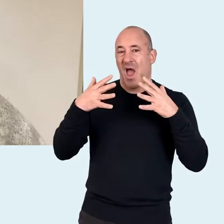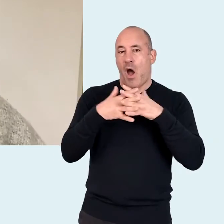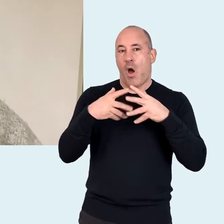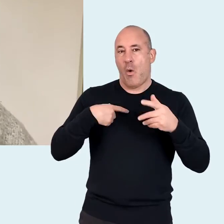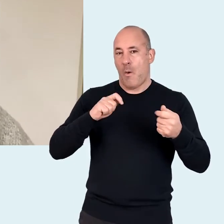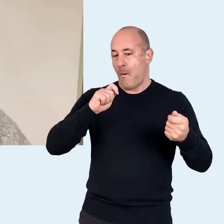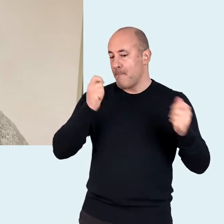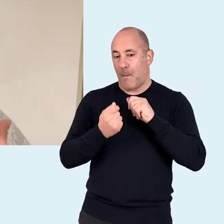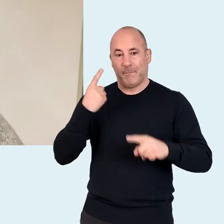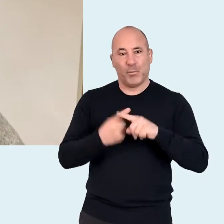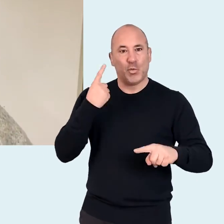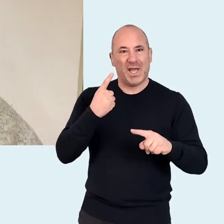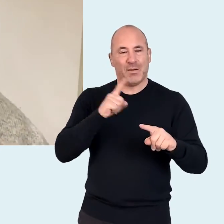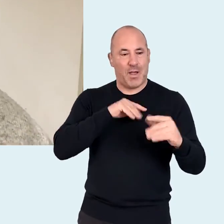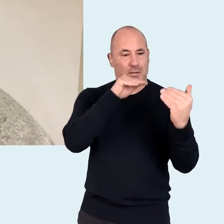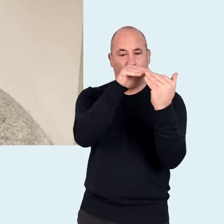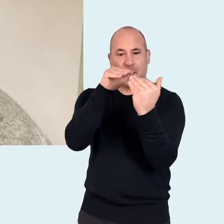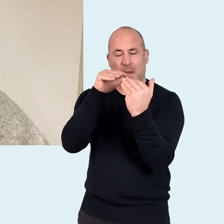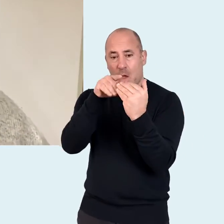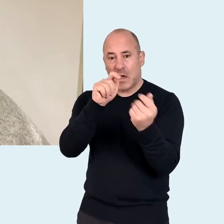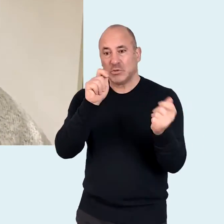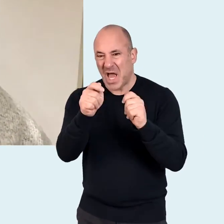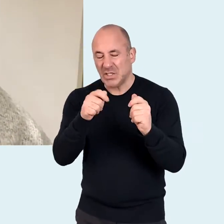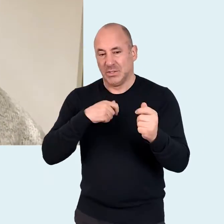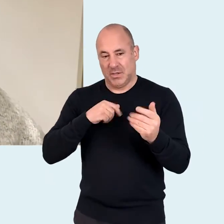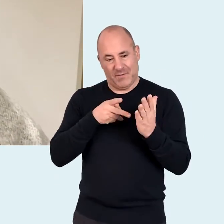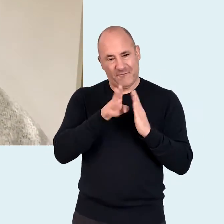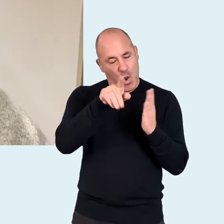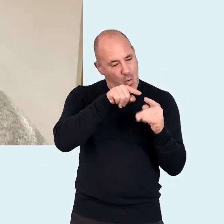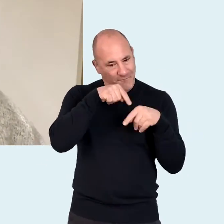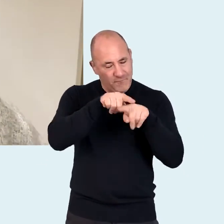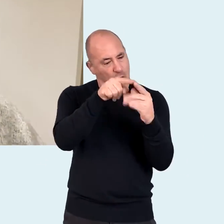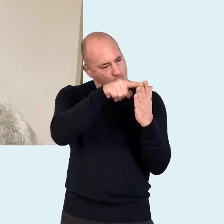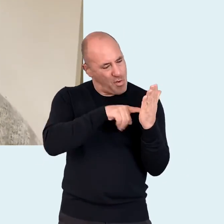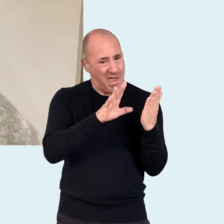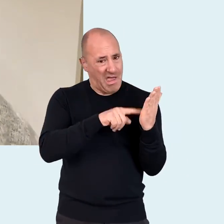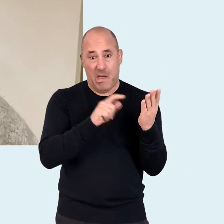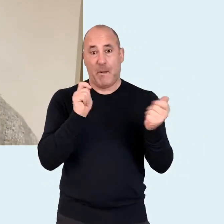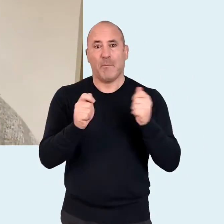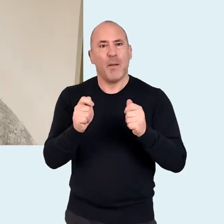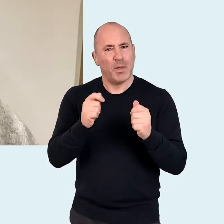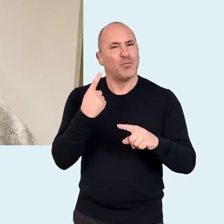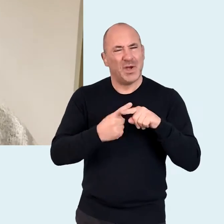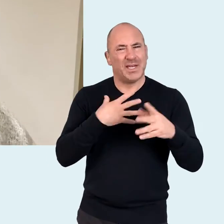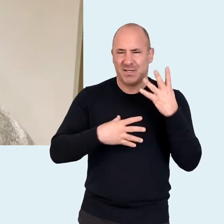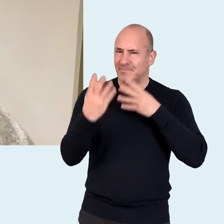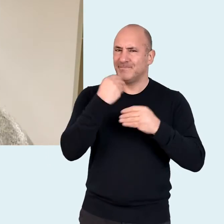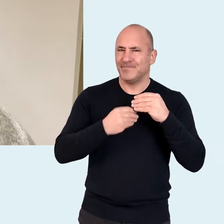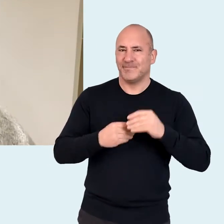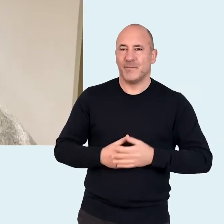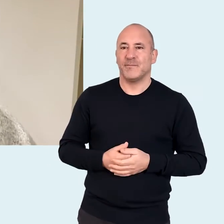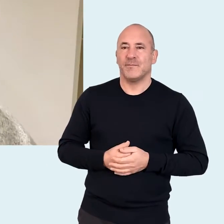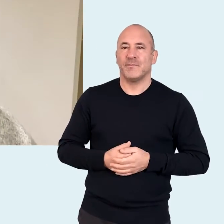facilitators and teachers and choreographers to learn how to just much quicker adapt to those things in the space.